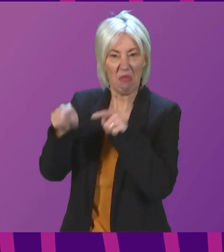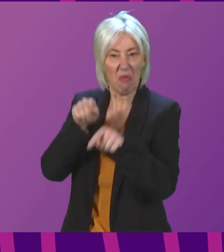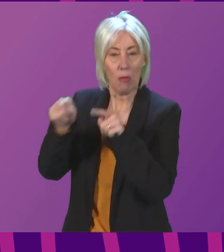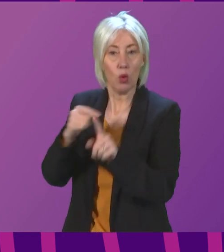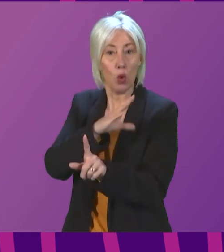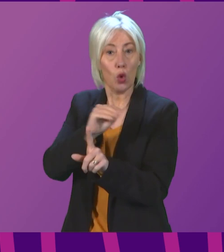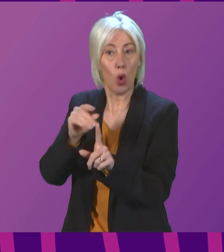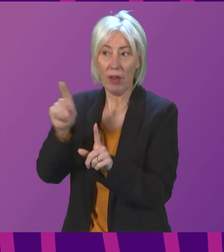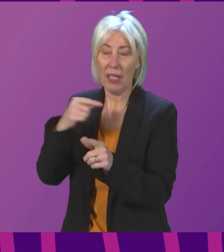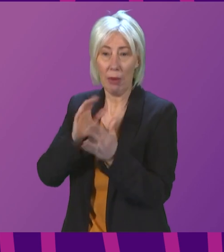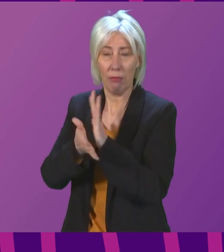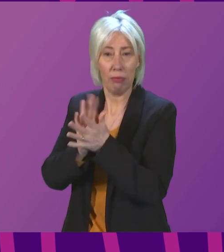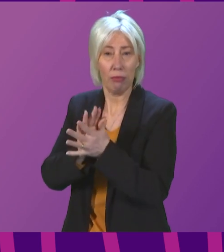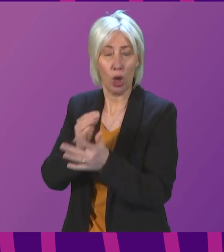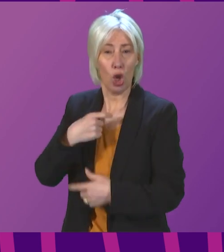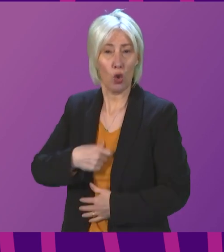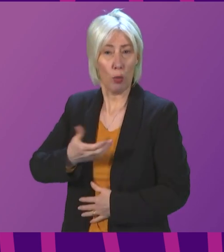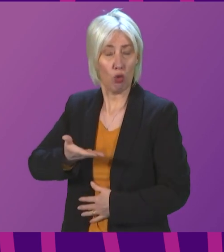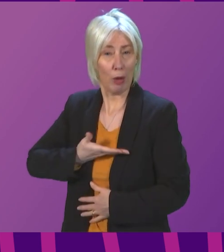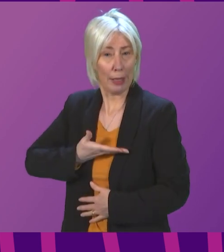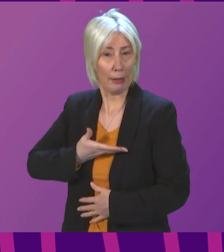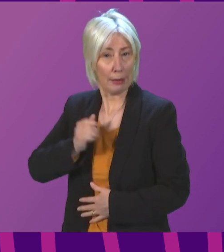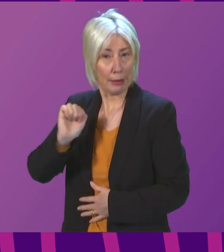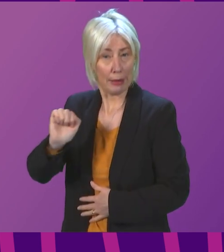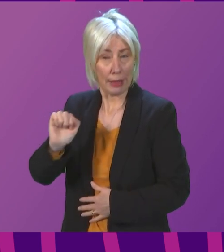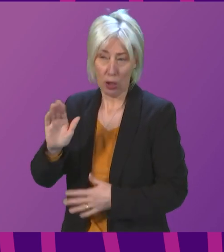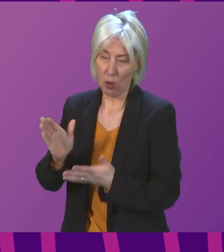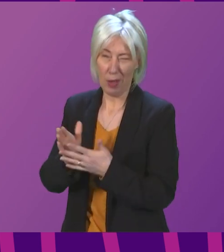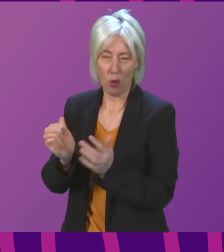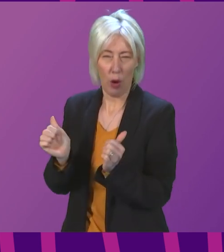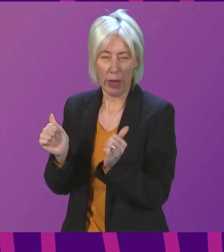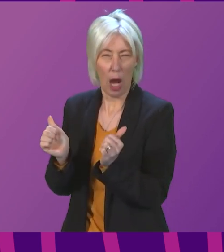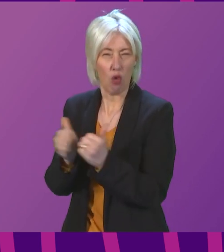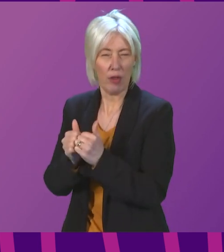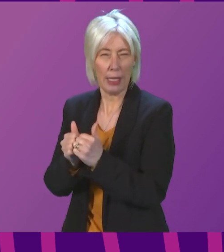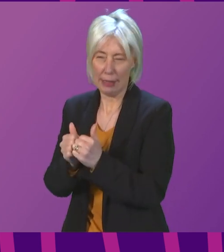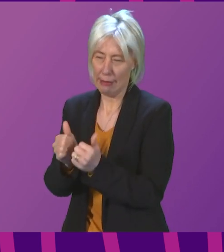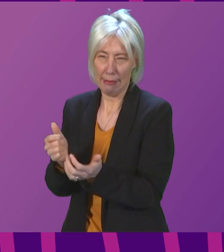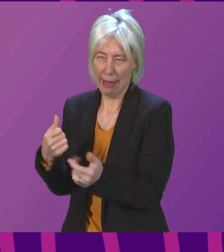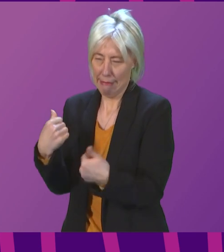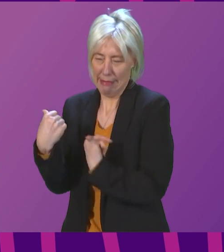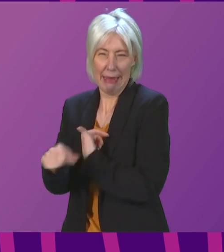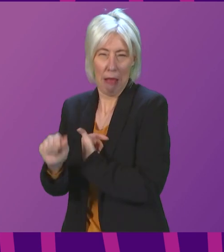tolerating human rights abuses as a “price worth paying” to secure deals for the United Kingdom. This week, the SNP has done the same.